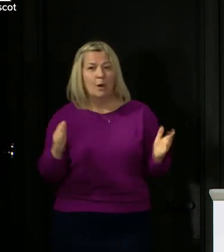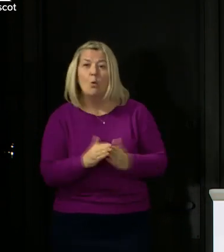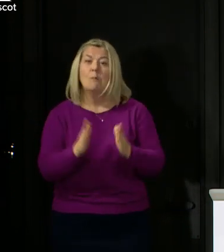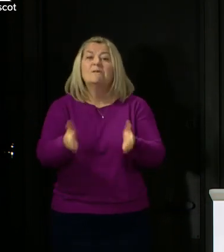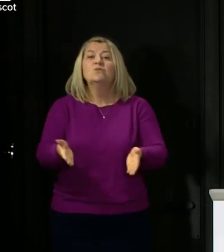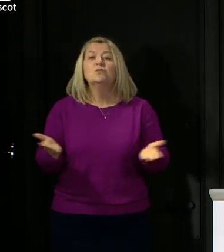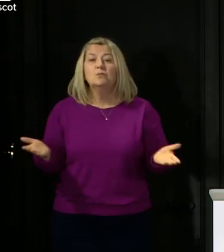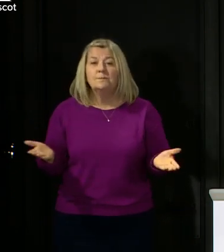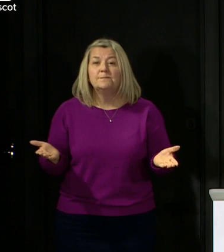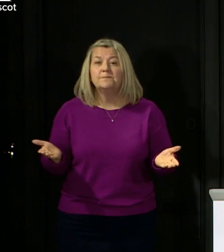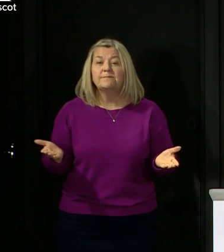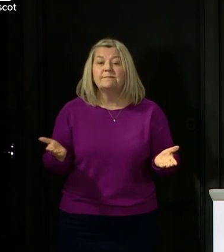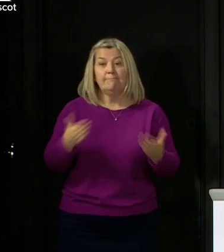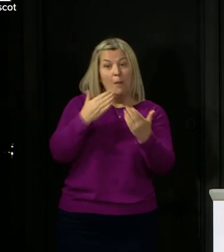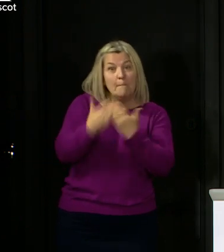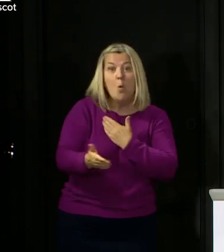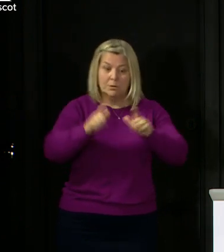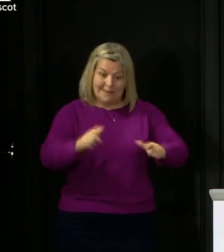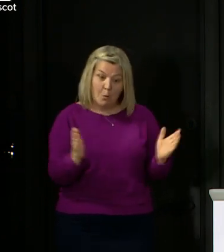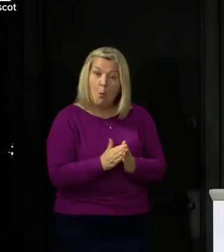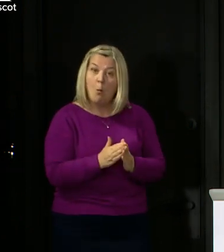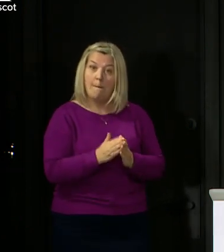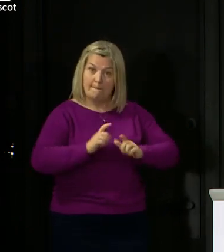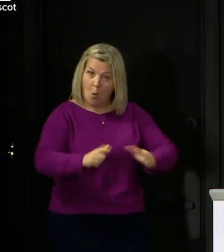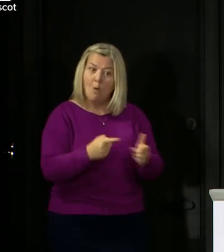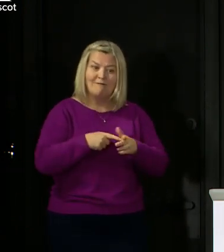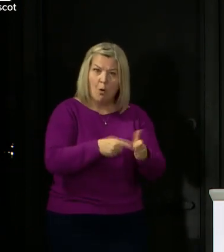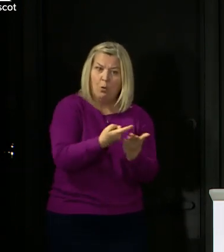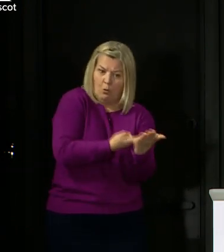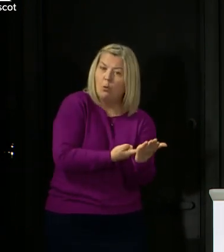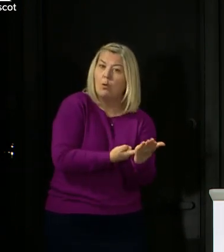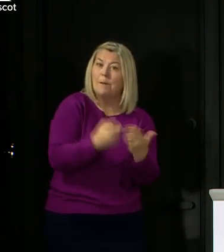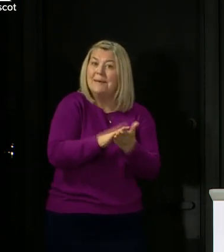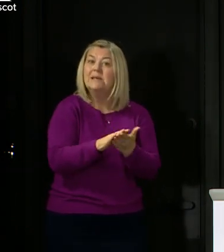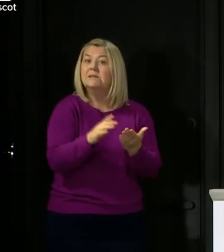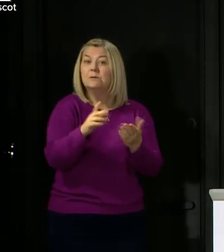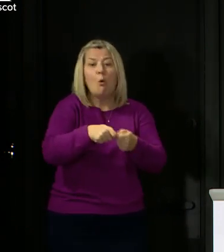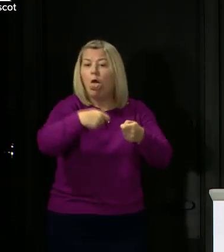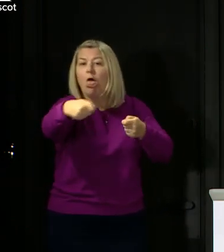And the more we do that now, the sooner we will be able to ease more of these restrictions.